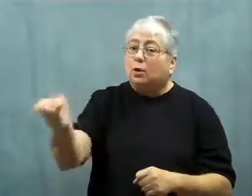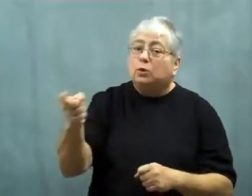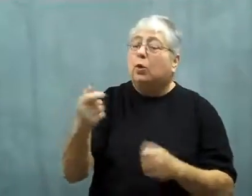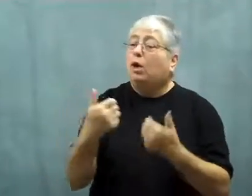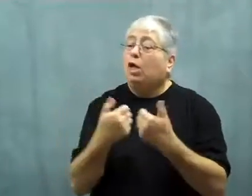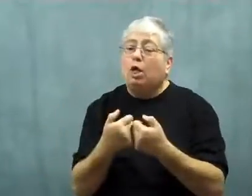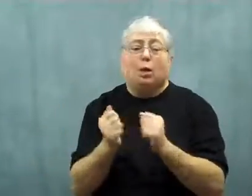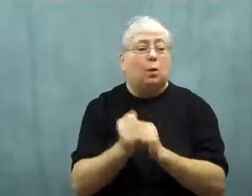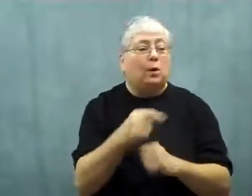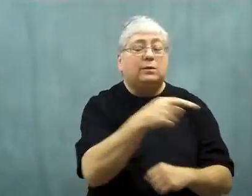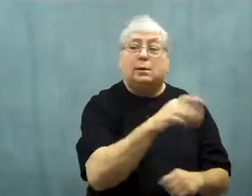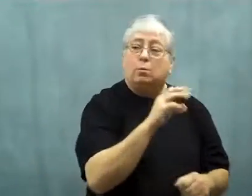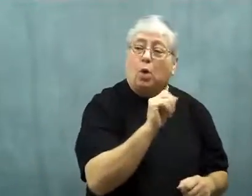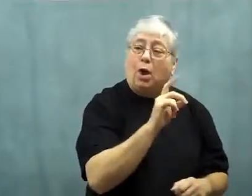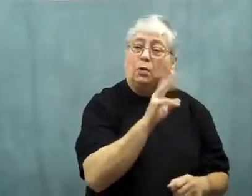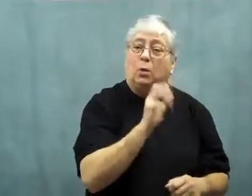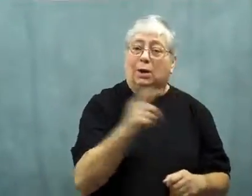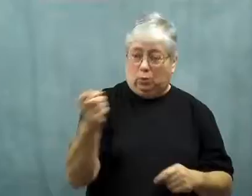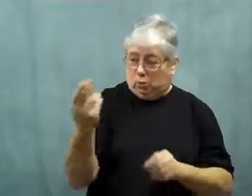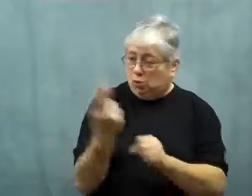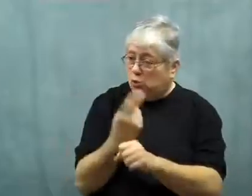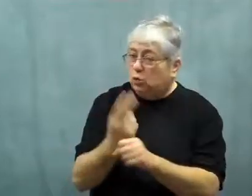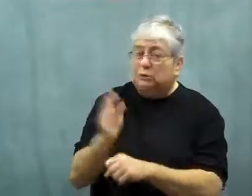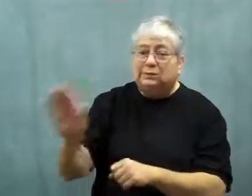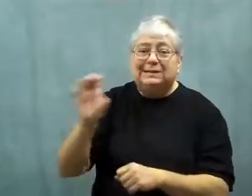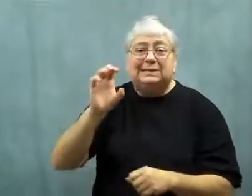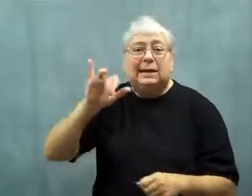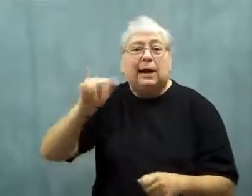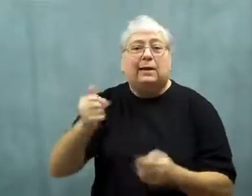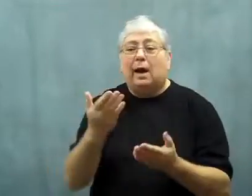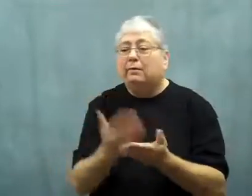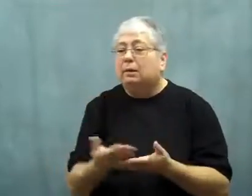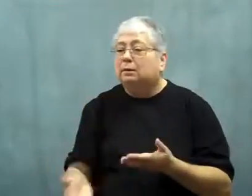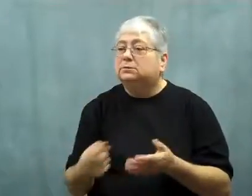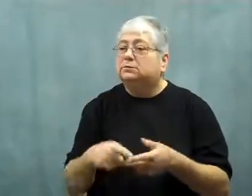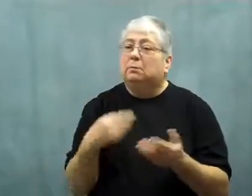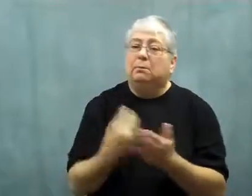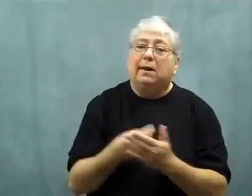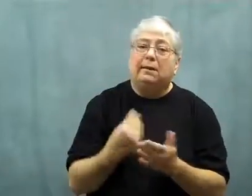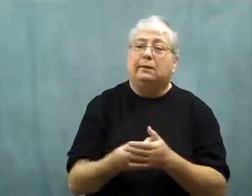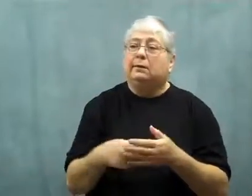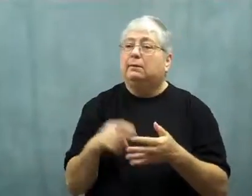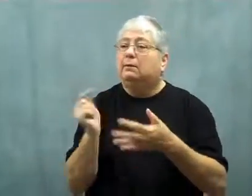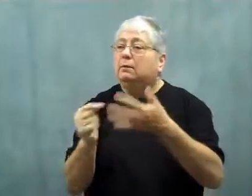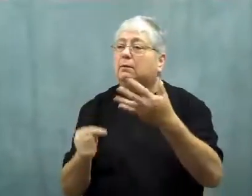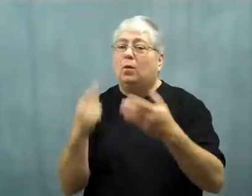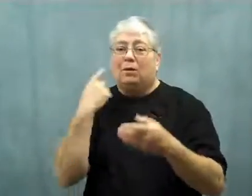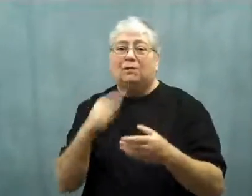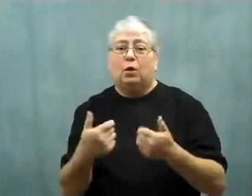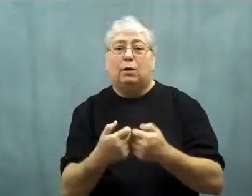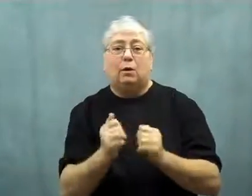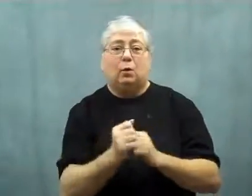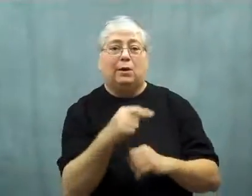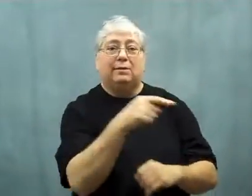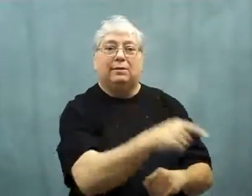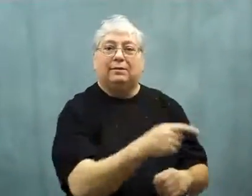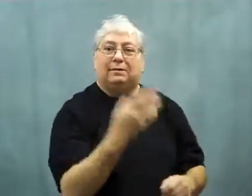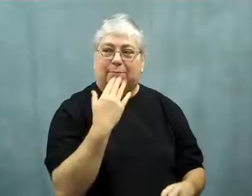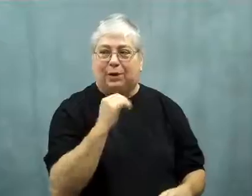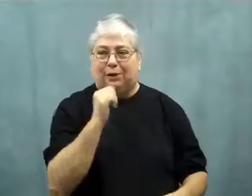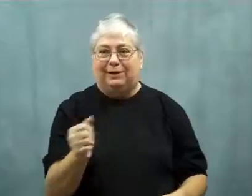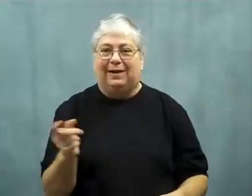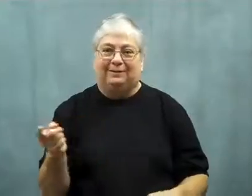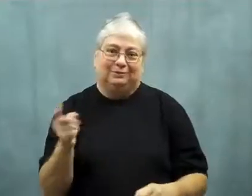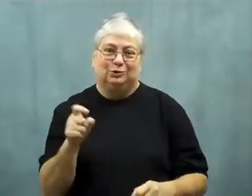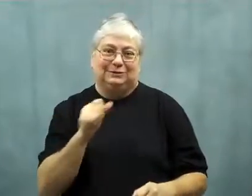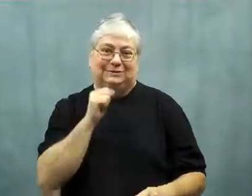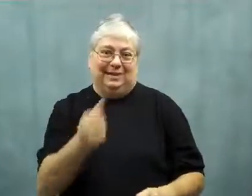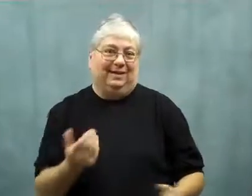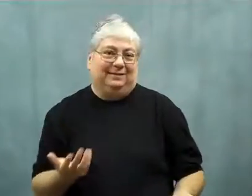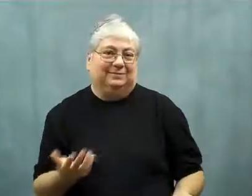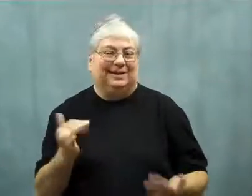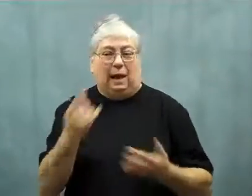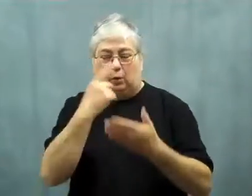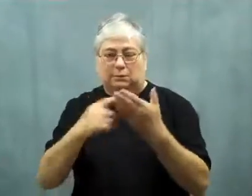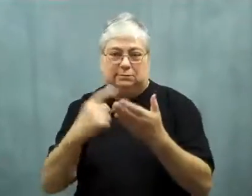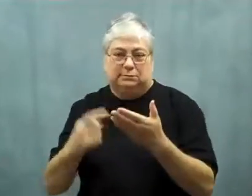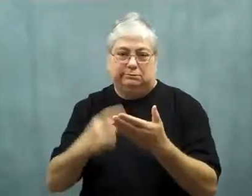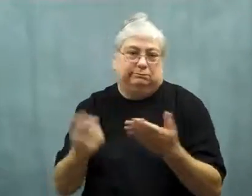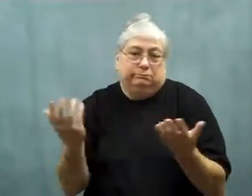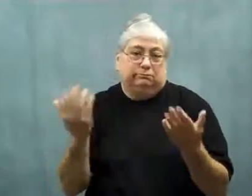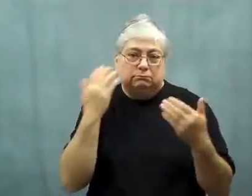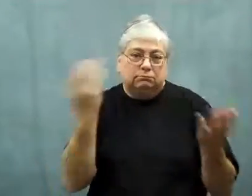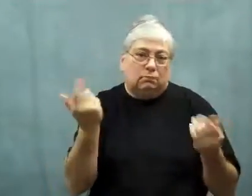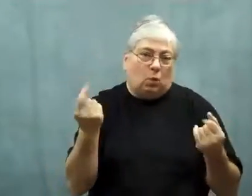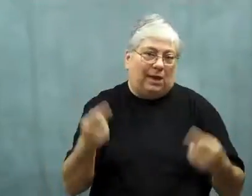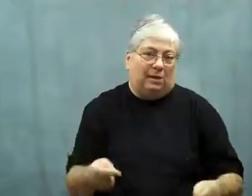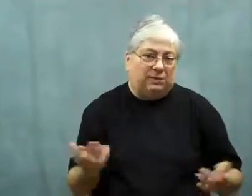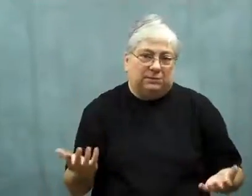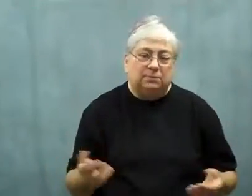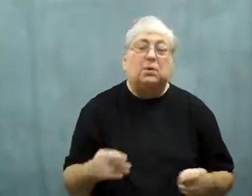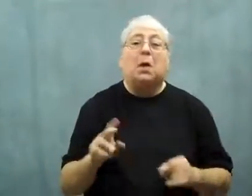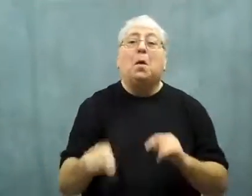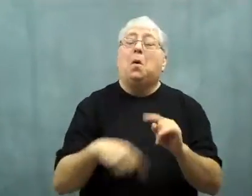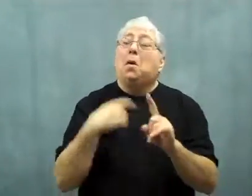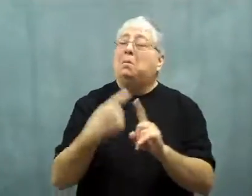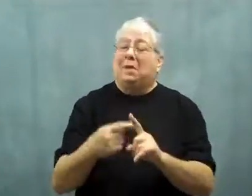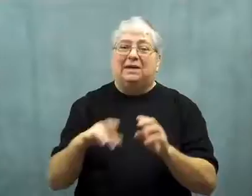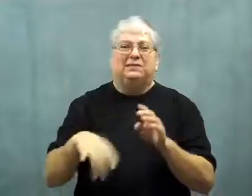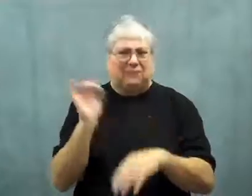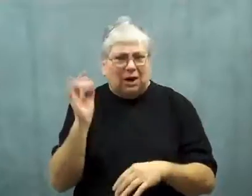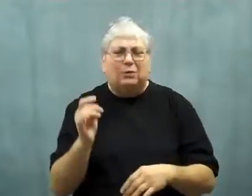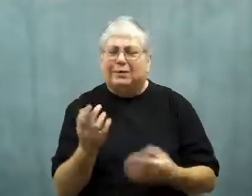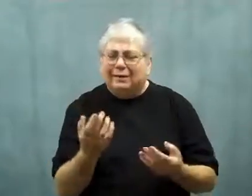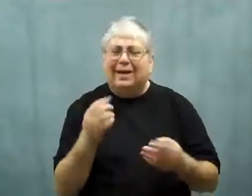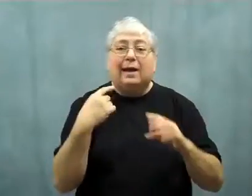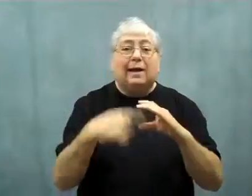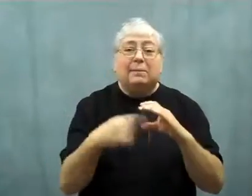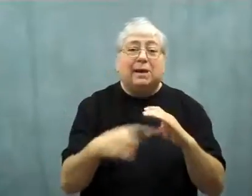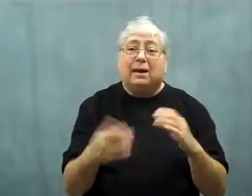no CIA resources were used to facilitate his affair with Broadwell.